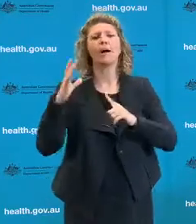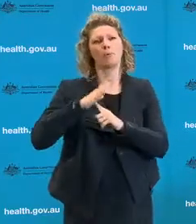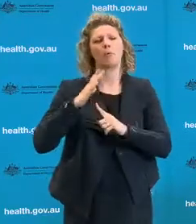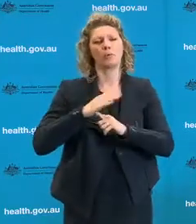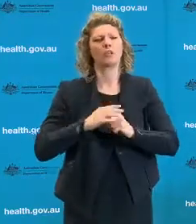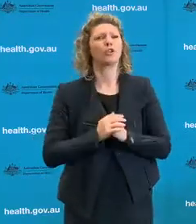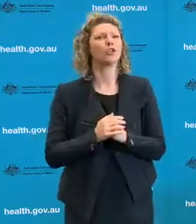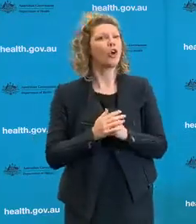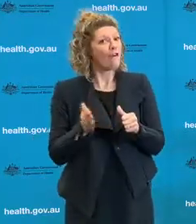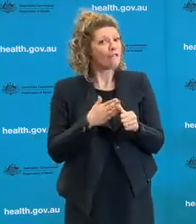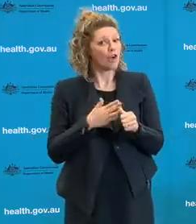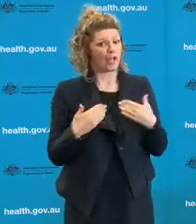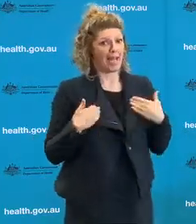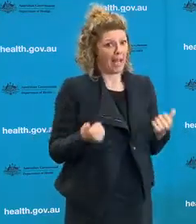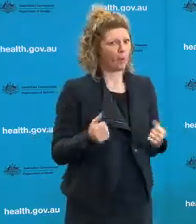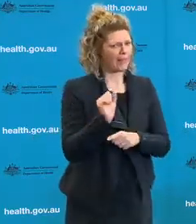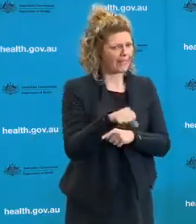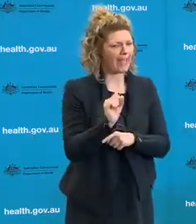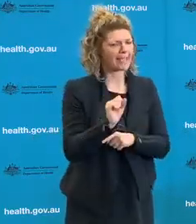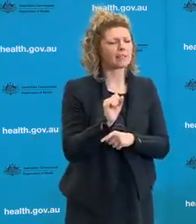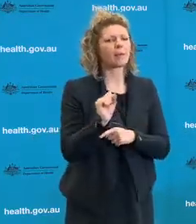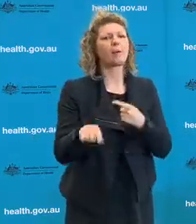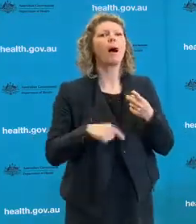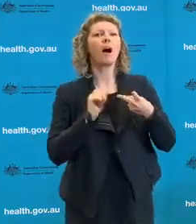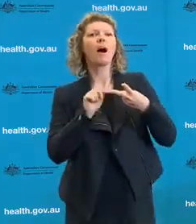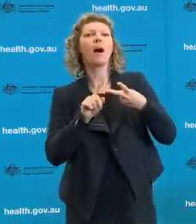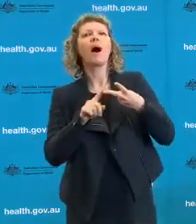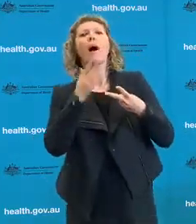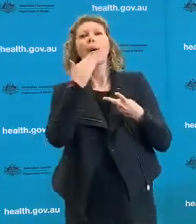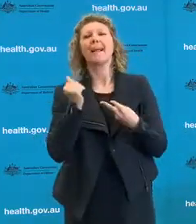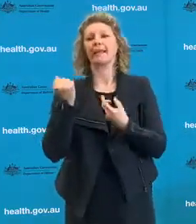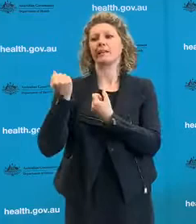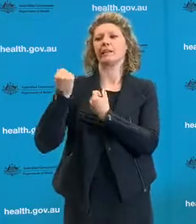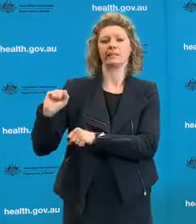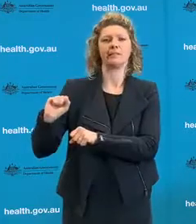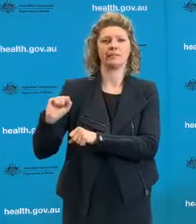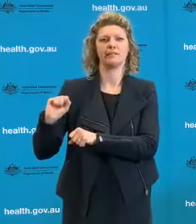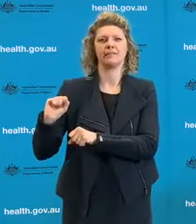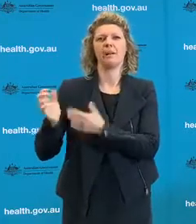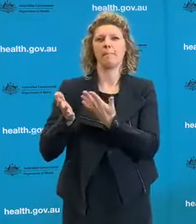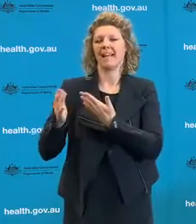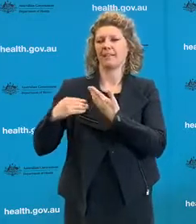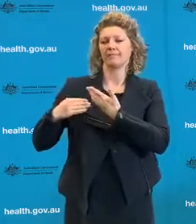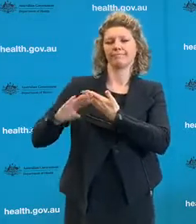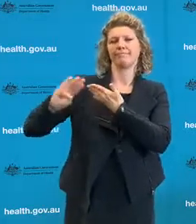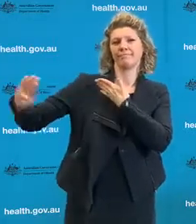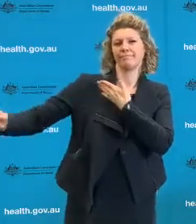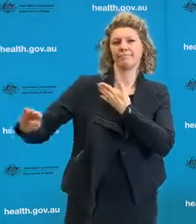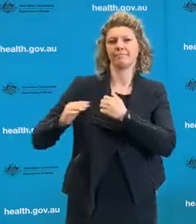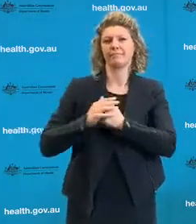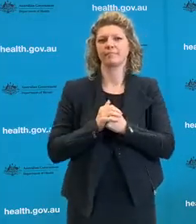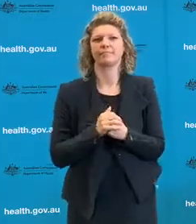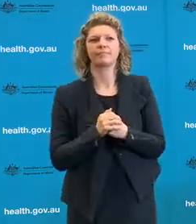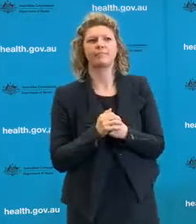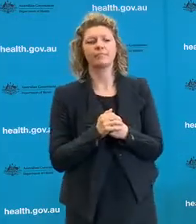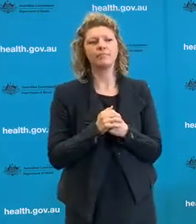do is stay healthy. Second thing to do is avoid getting it. Is there any research being done on people who have contracted it but not